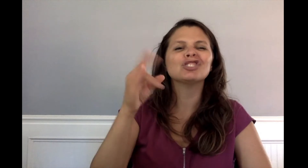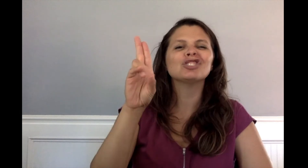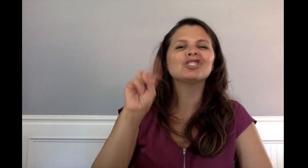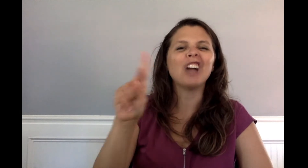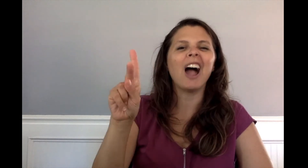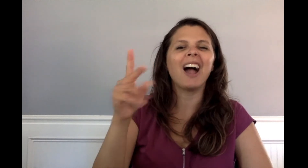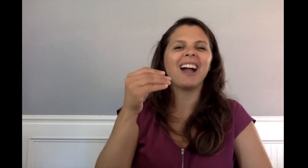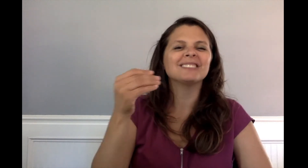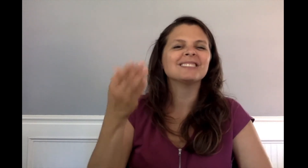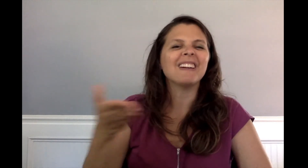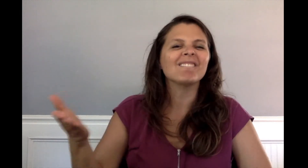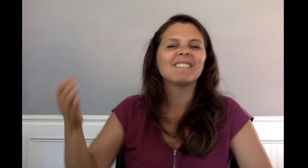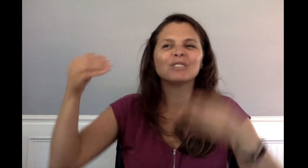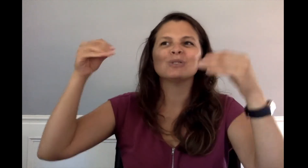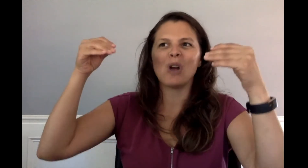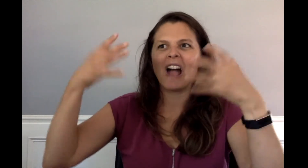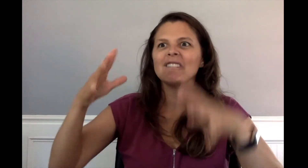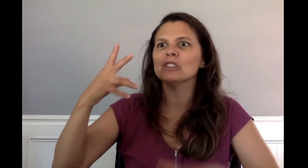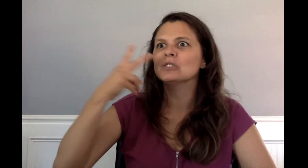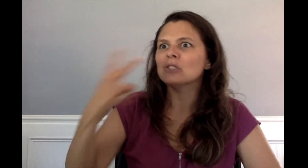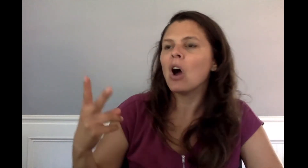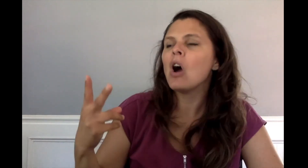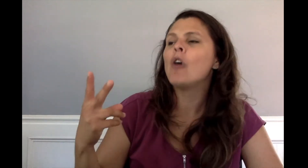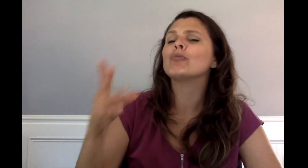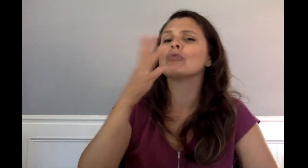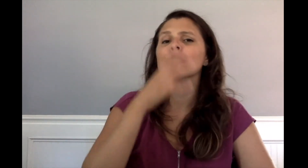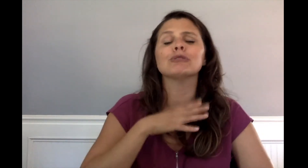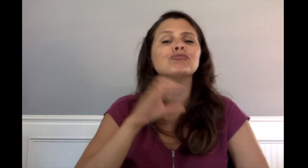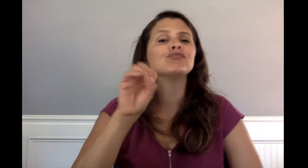woman Charlie and Frog had seen in Junk and Stuff.